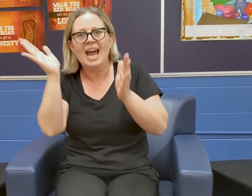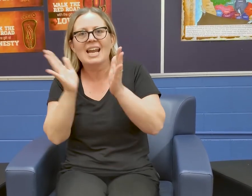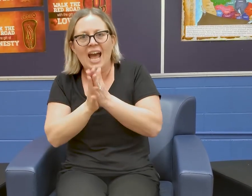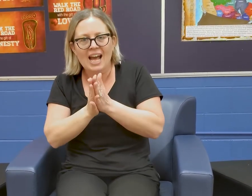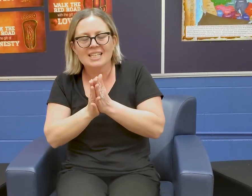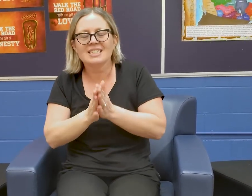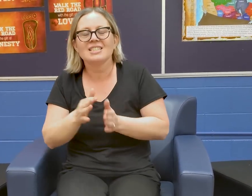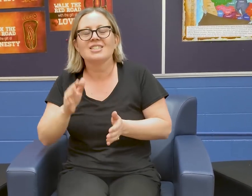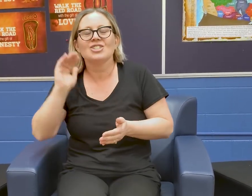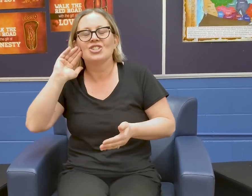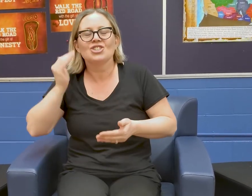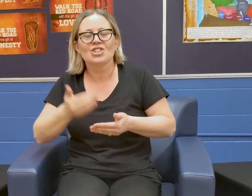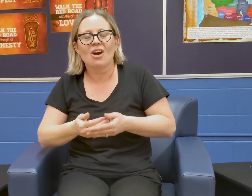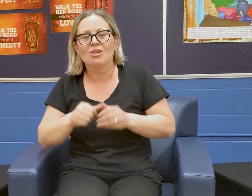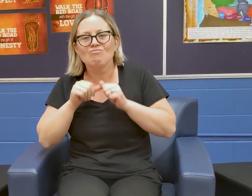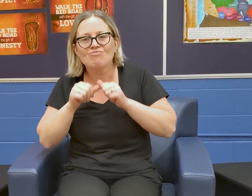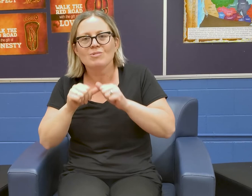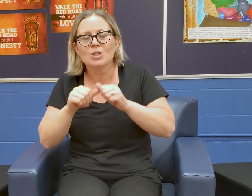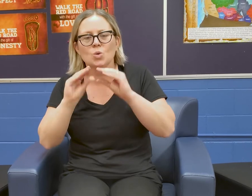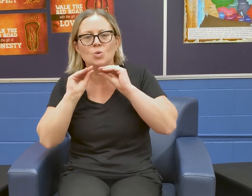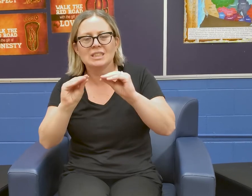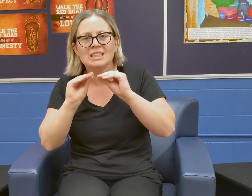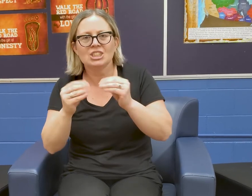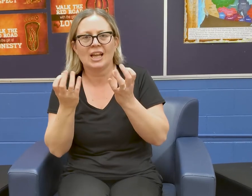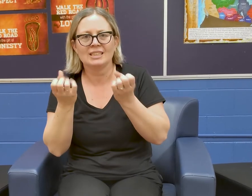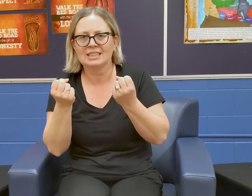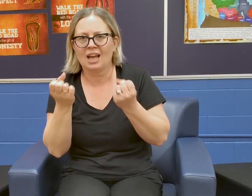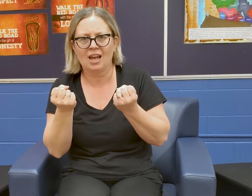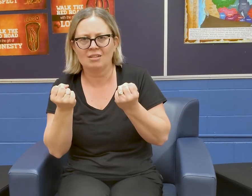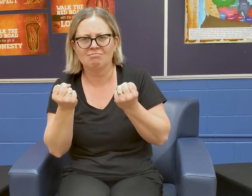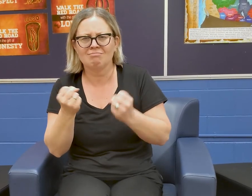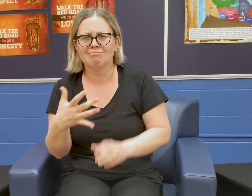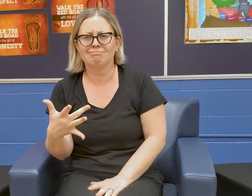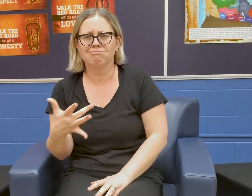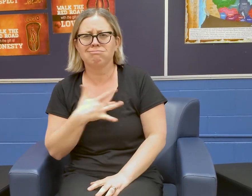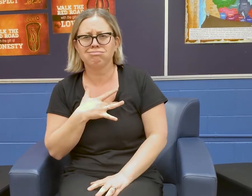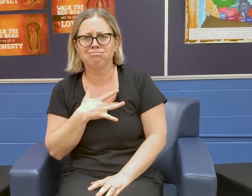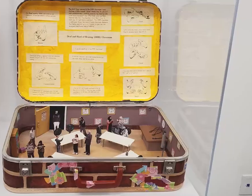the dad asked his daughter to continue to teach him signs. It was absolutely heart touching.